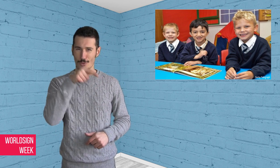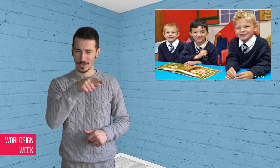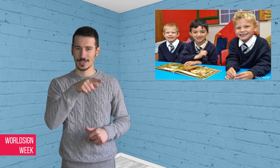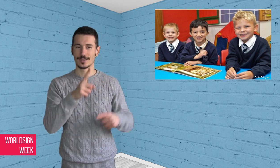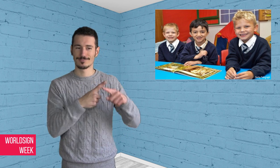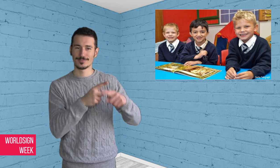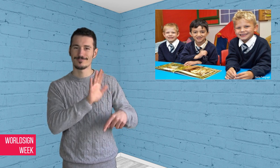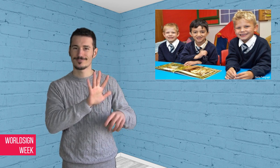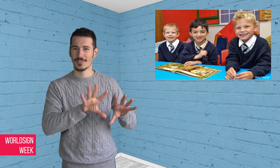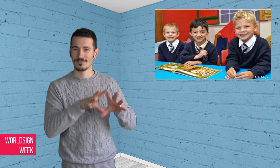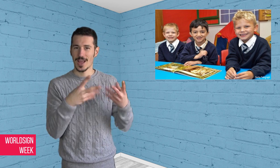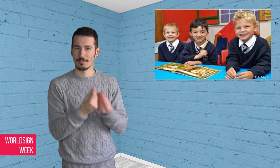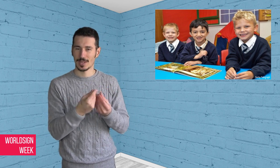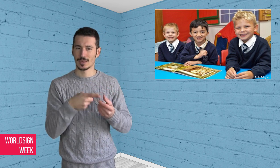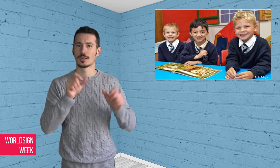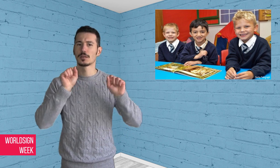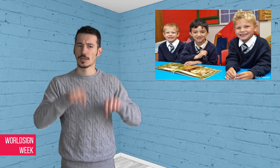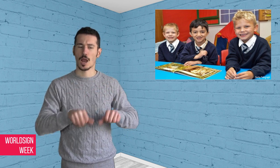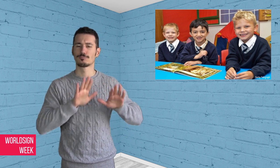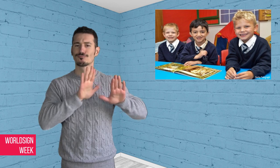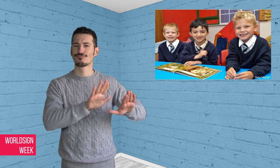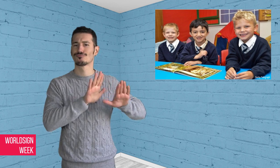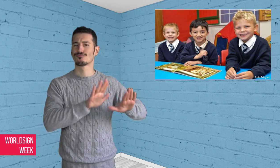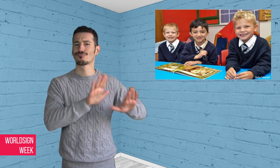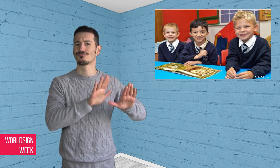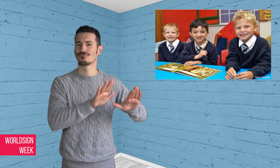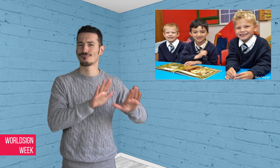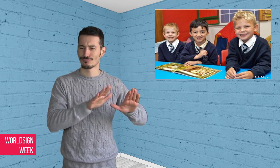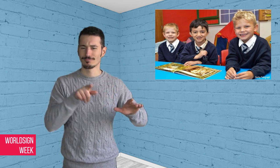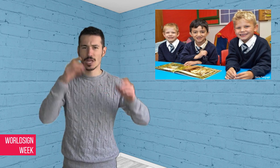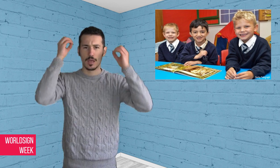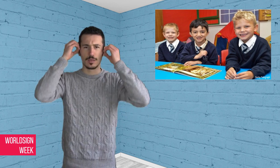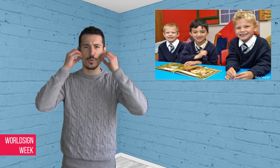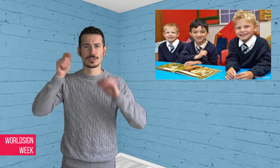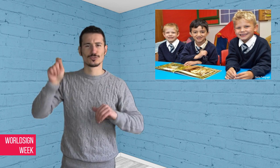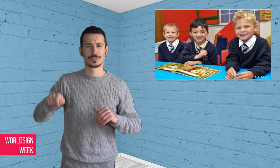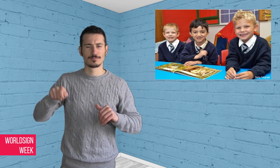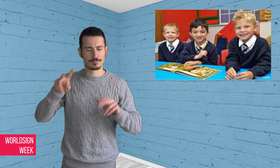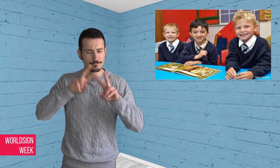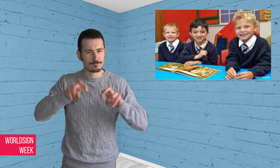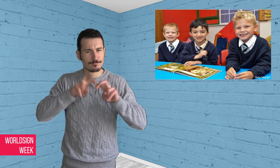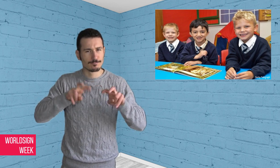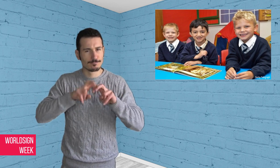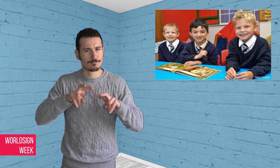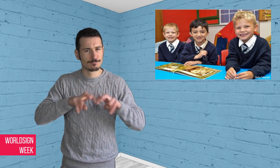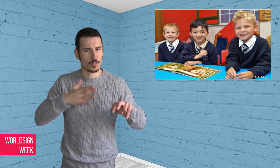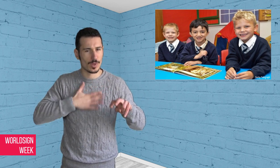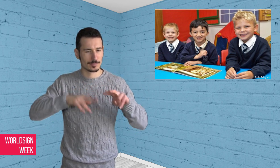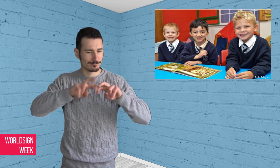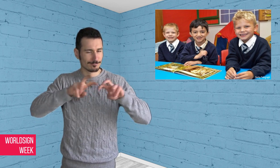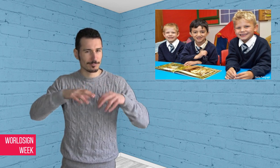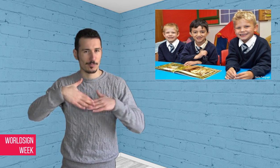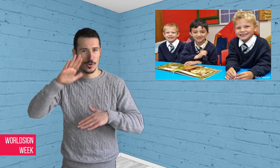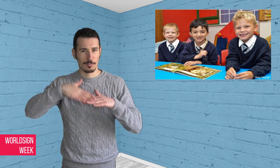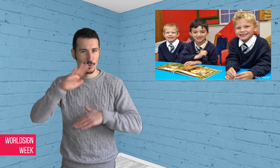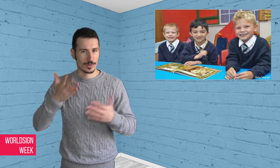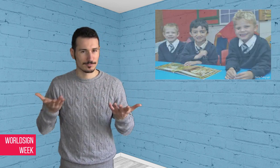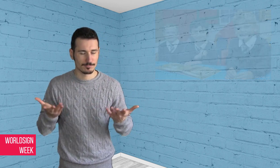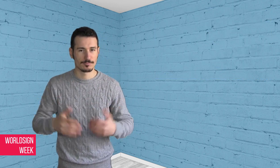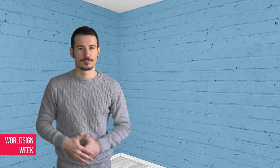high-ranking judge looks into the case.